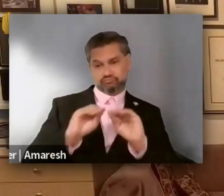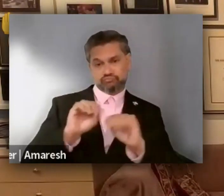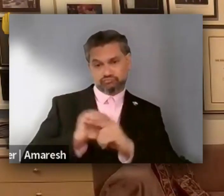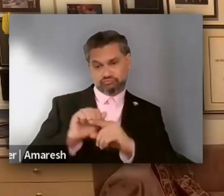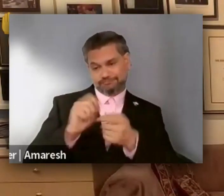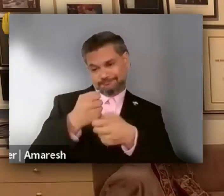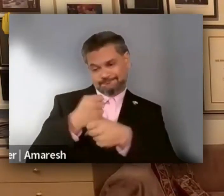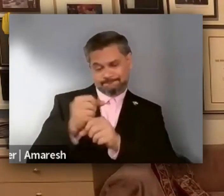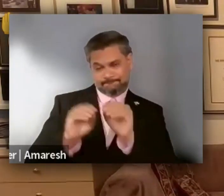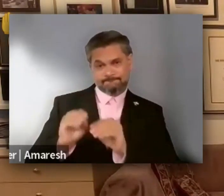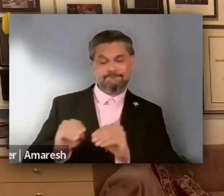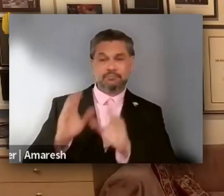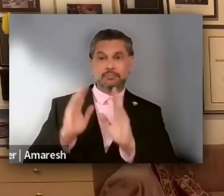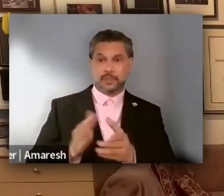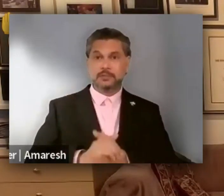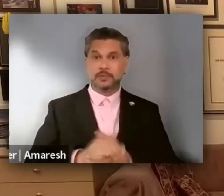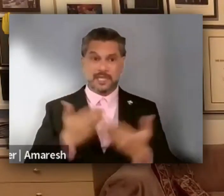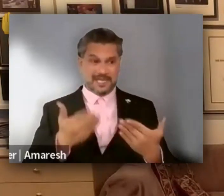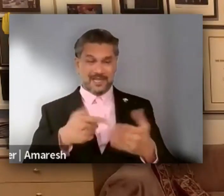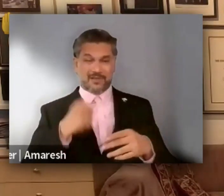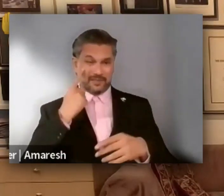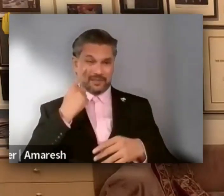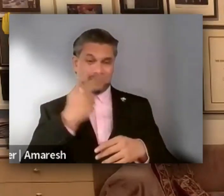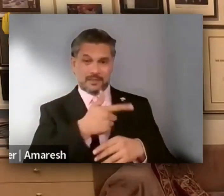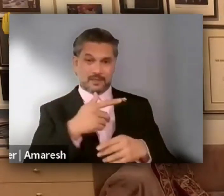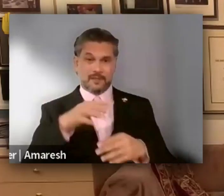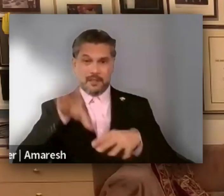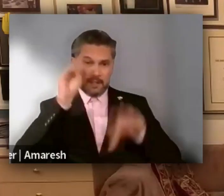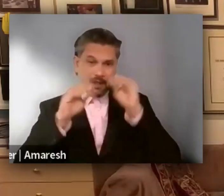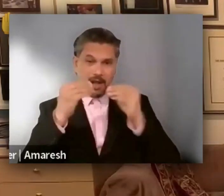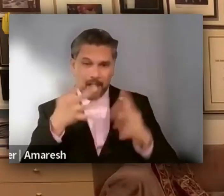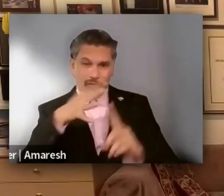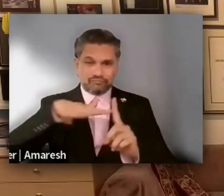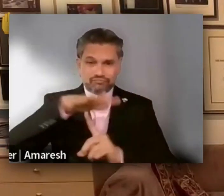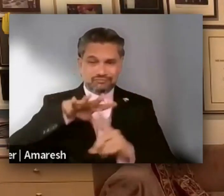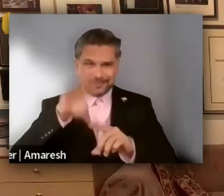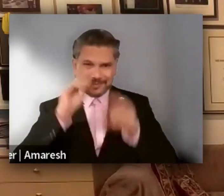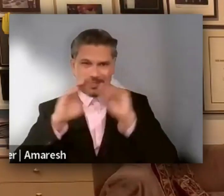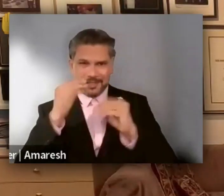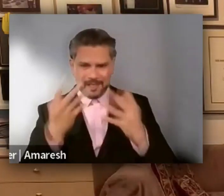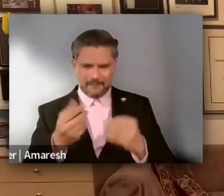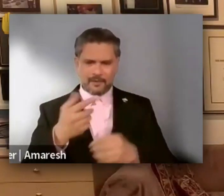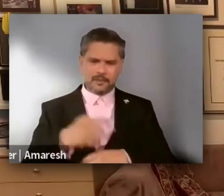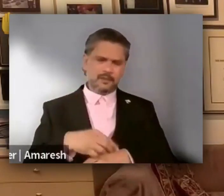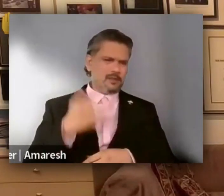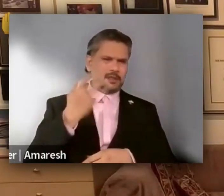We get the simulation of learning with today's systems because some of them have what are called